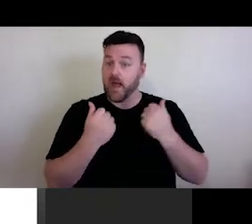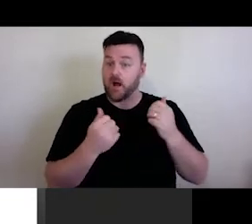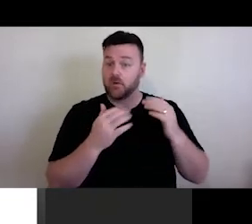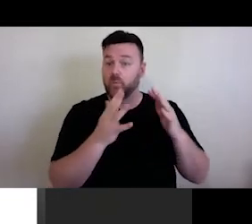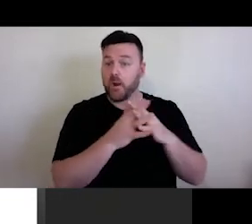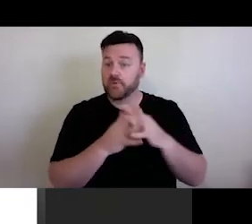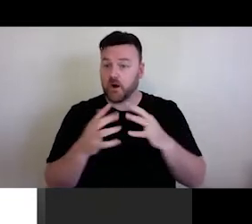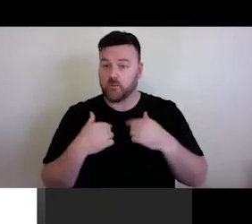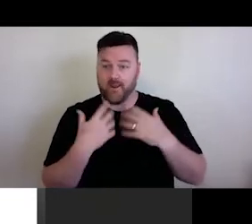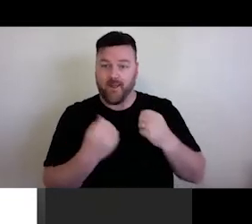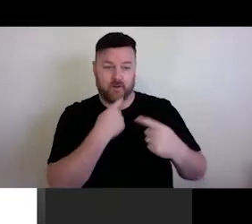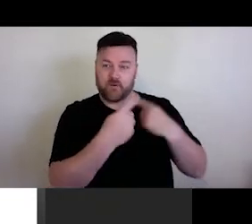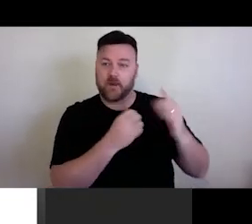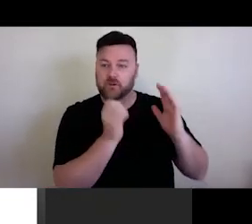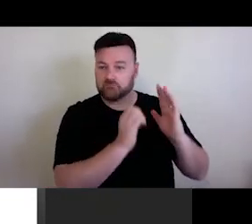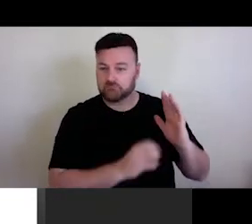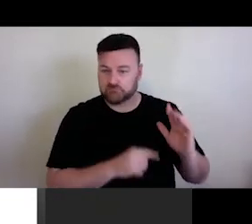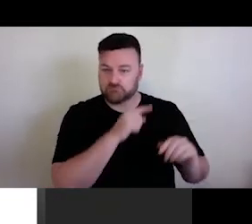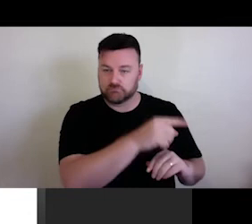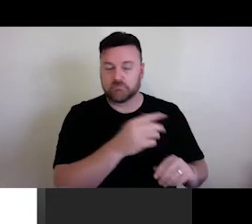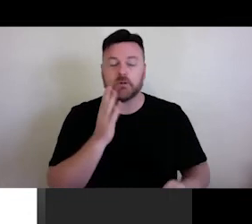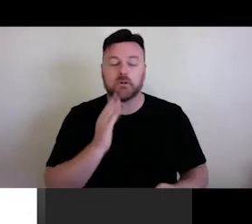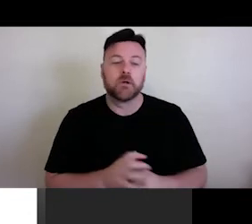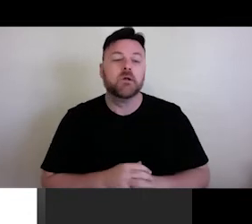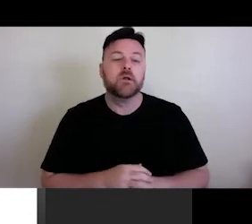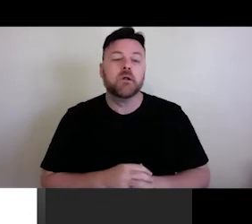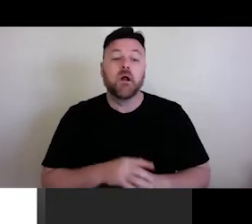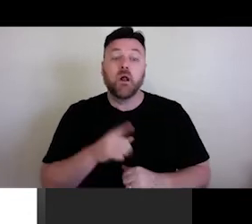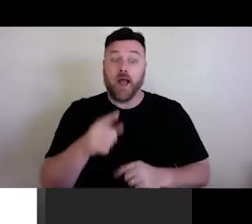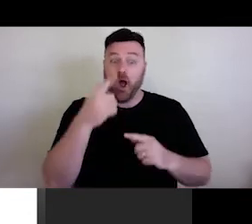packages together. The idea for this is we gave people some levels to